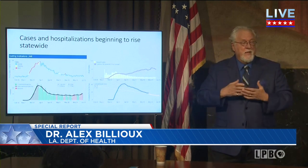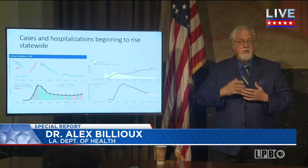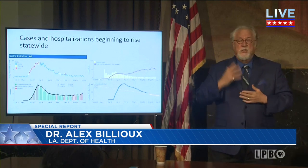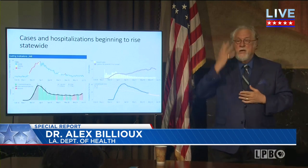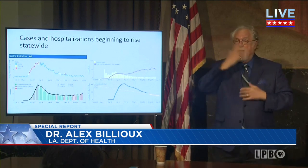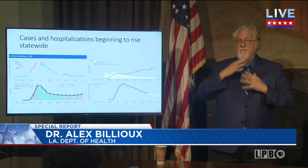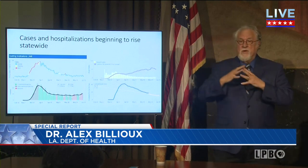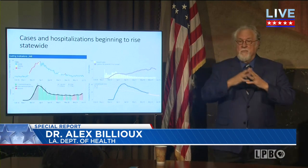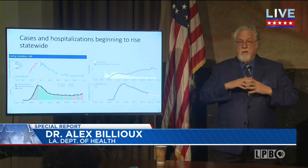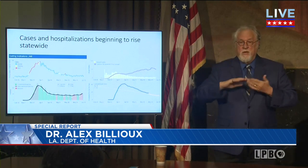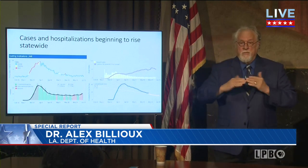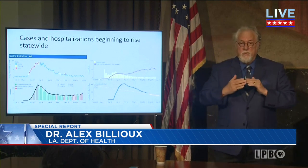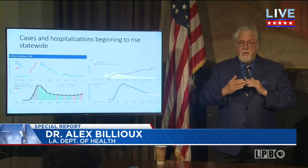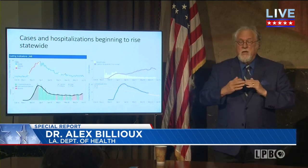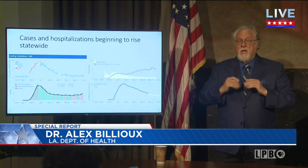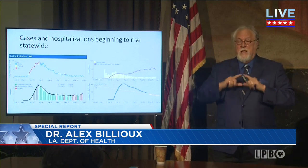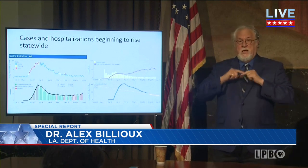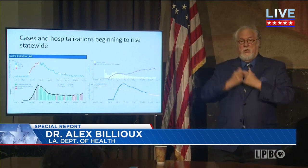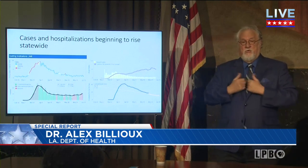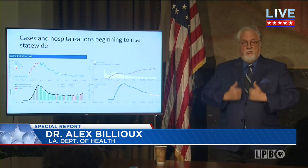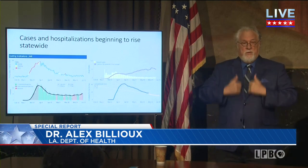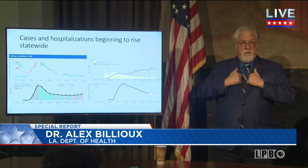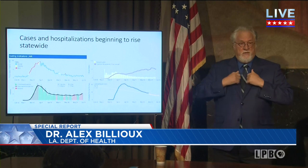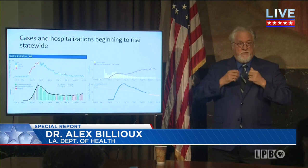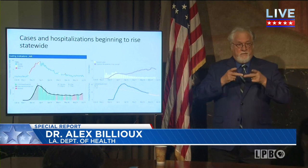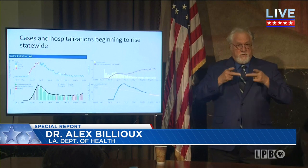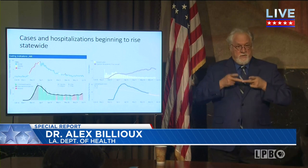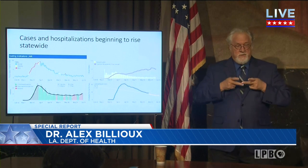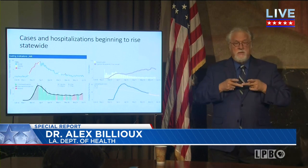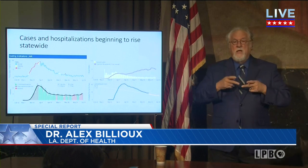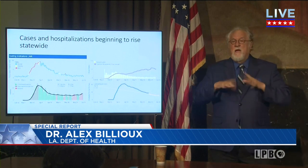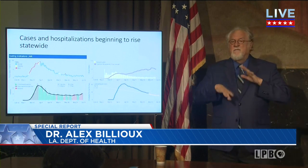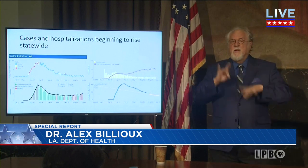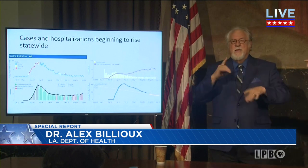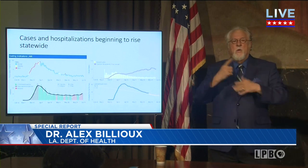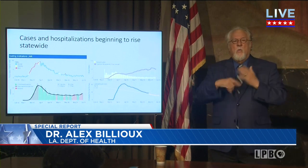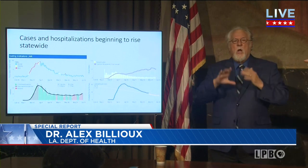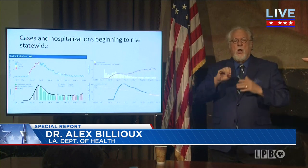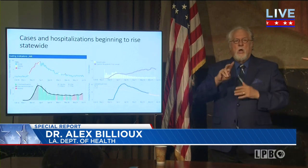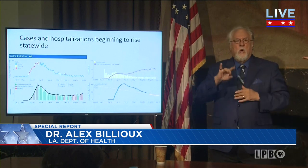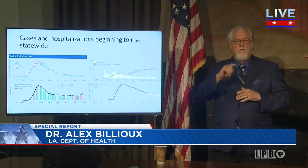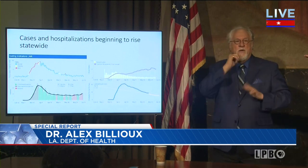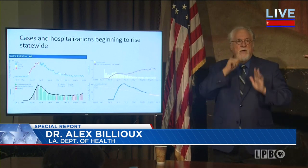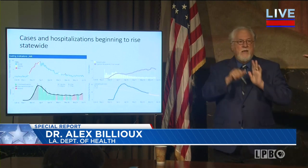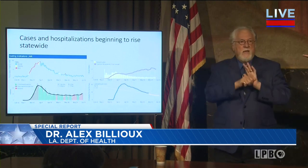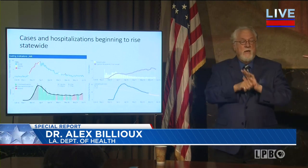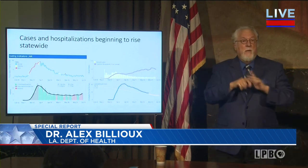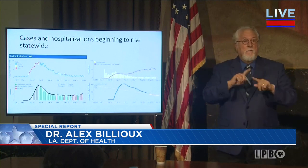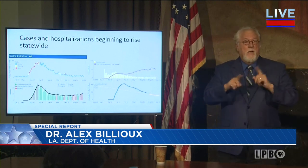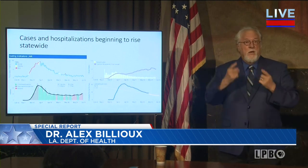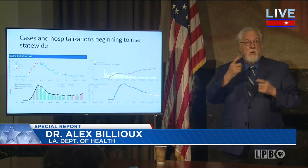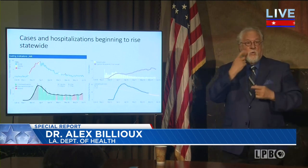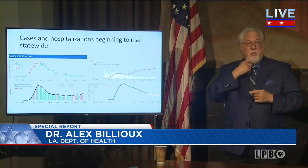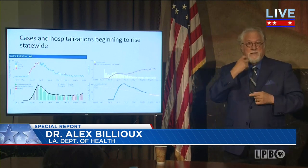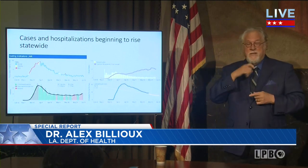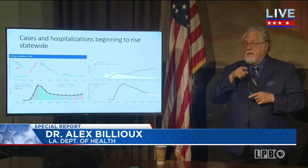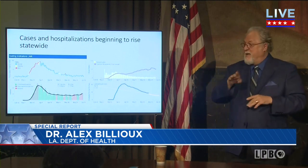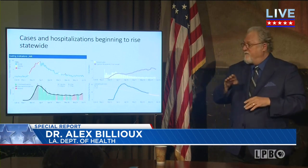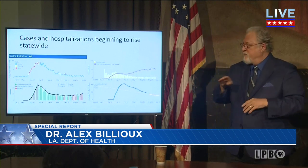COMMUNITY. TESTING MORE PEOPLE. GETTING OUT THERE TESTING THE PEOPLE IN THE LATINX POPULATION.